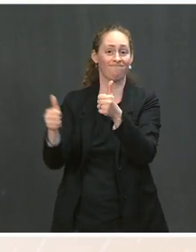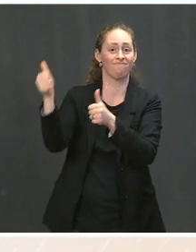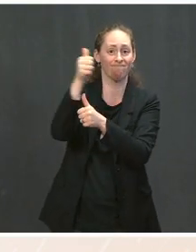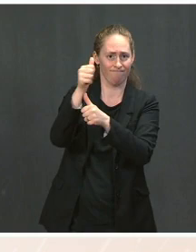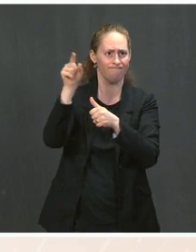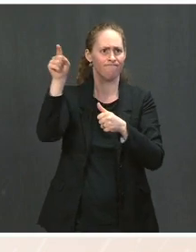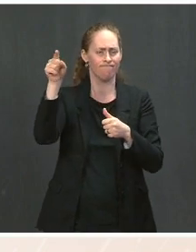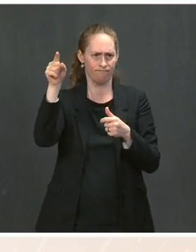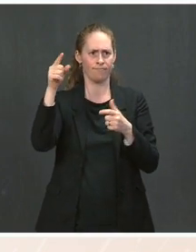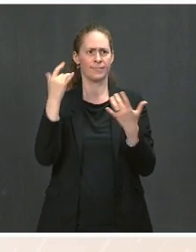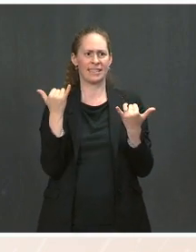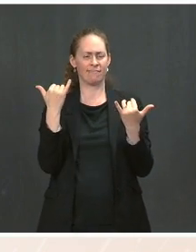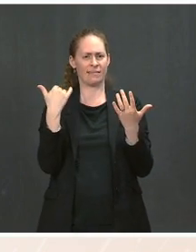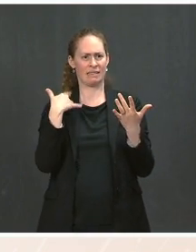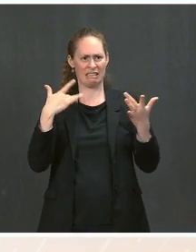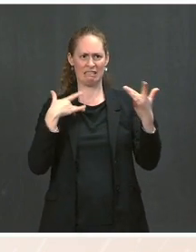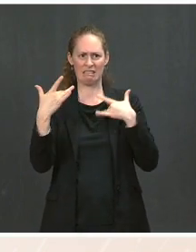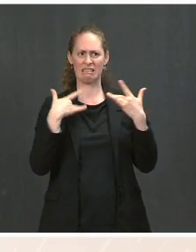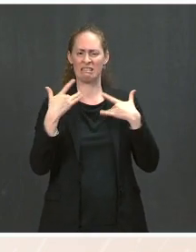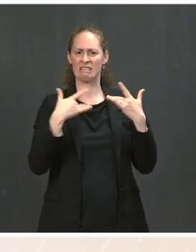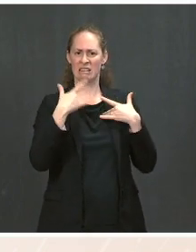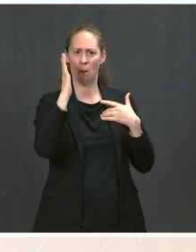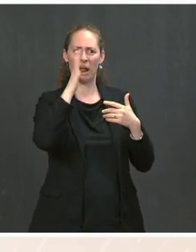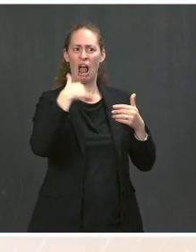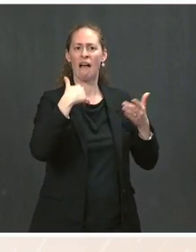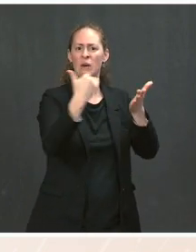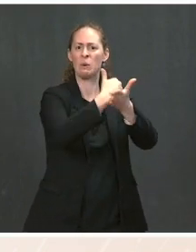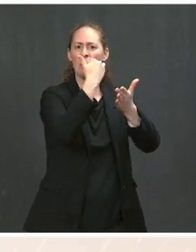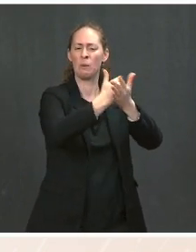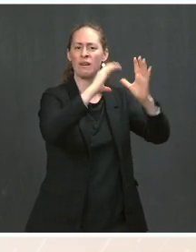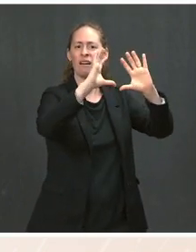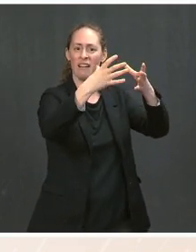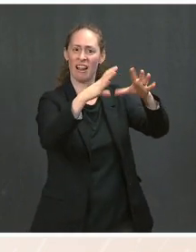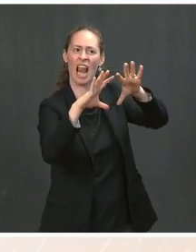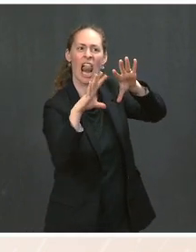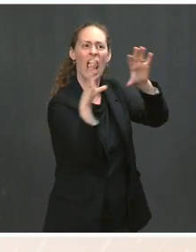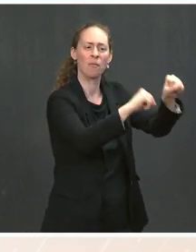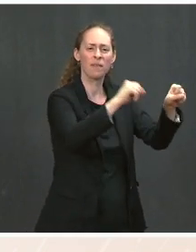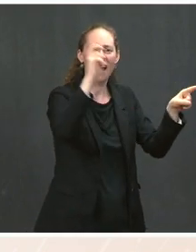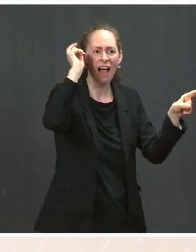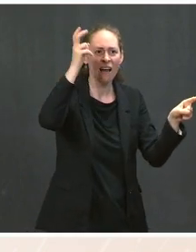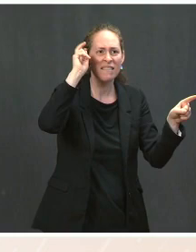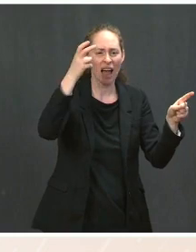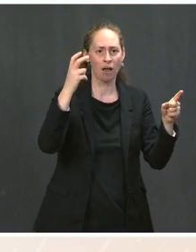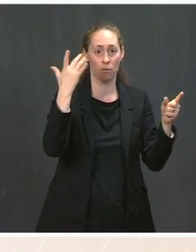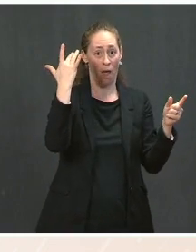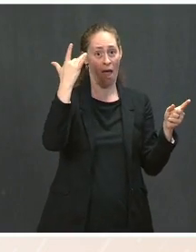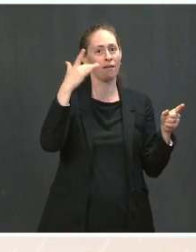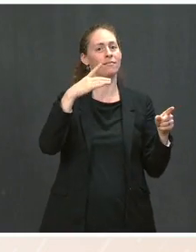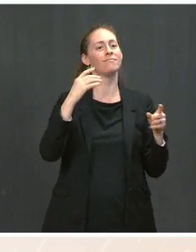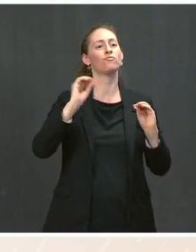could fill that vacuum that exists when the U.S. and its allies leave that region. I have the quote for you,